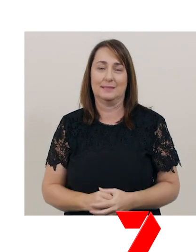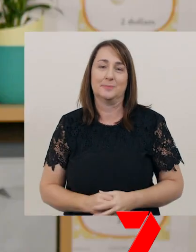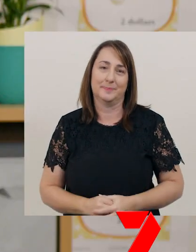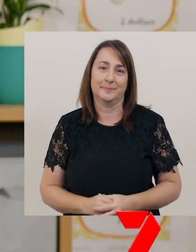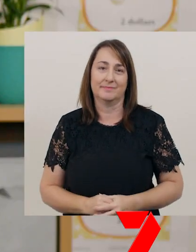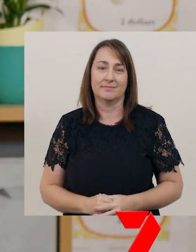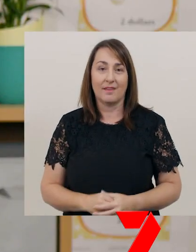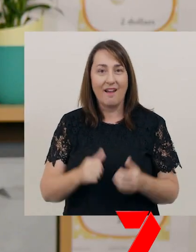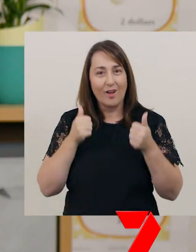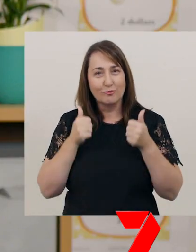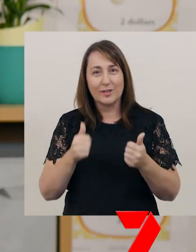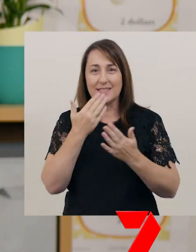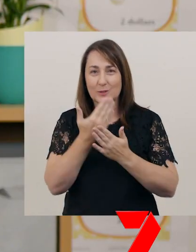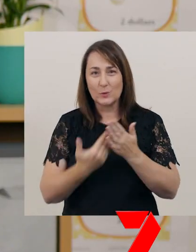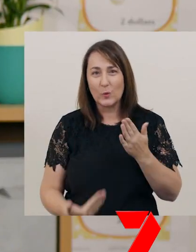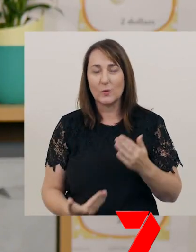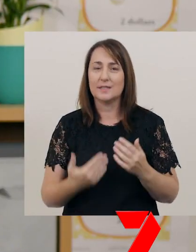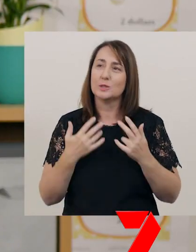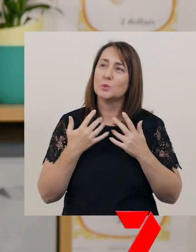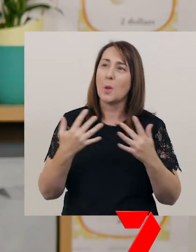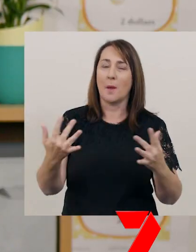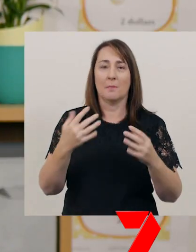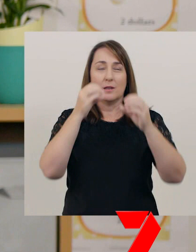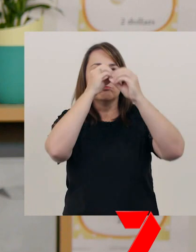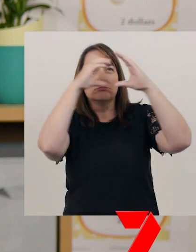What a great story, with so many vivid verbs.